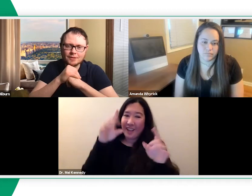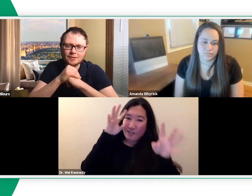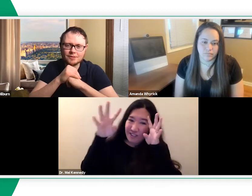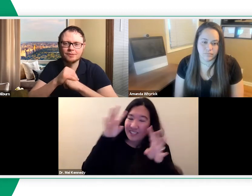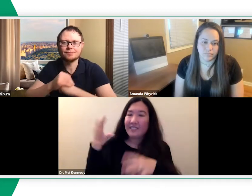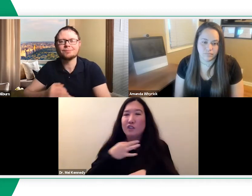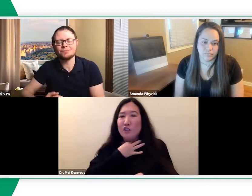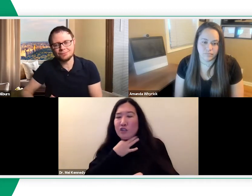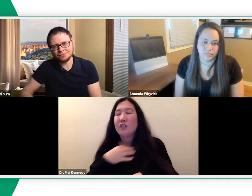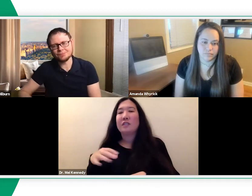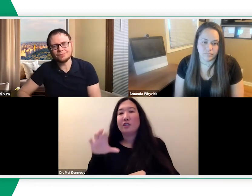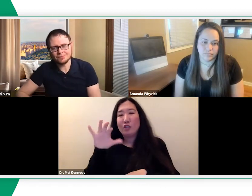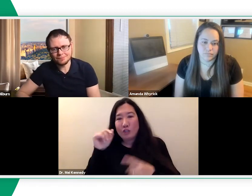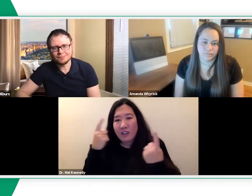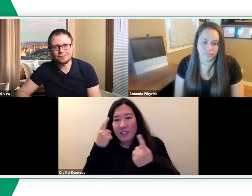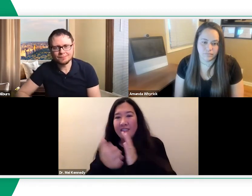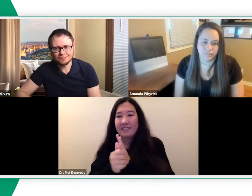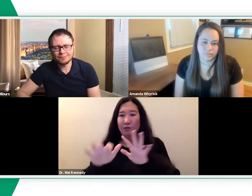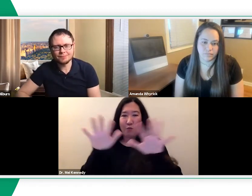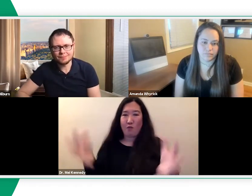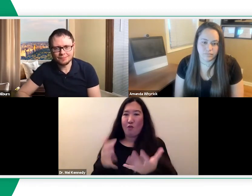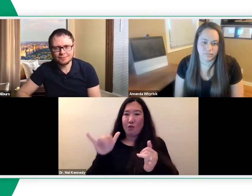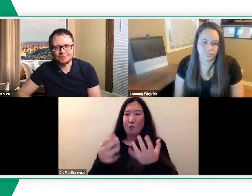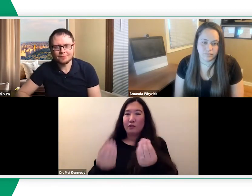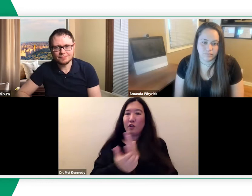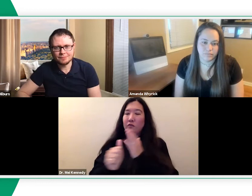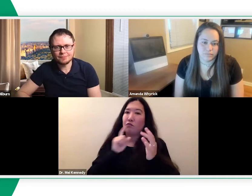within cybersecurity. It also requires soft skills. You know, critical